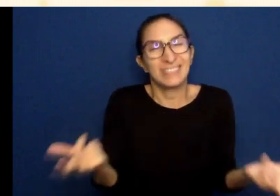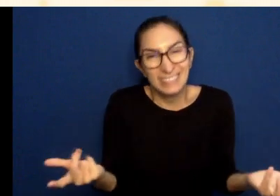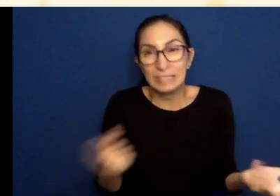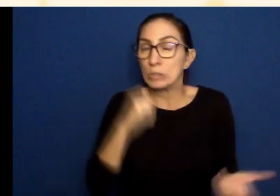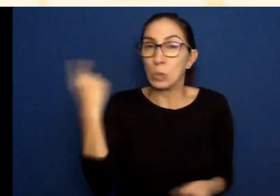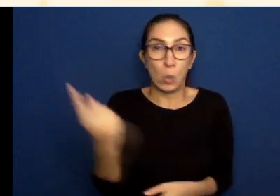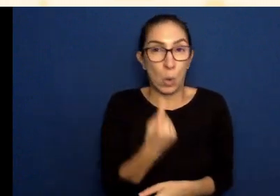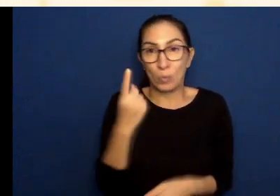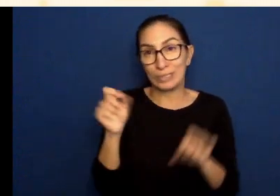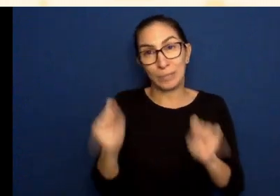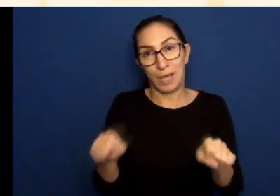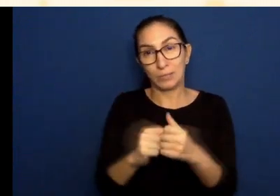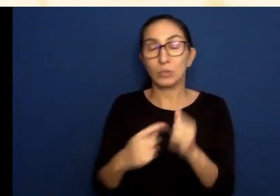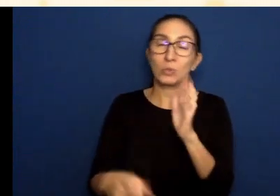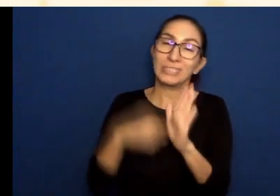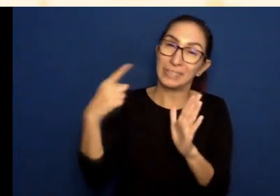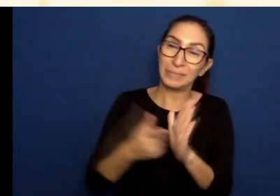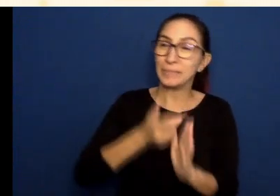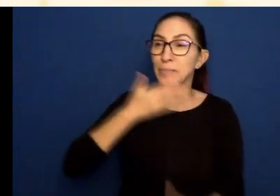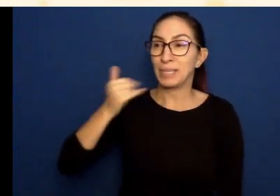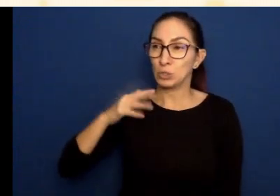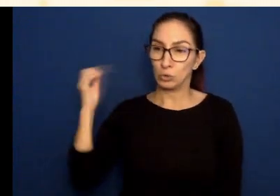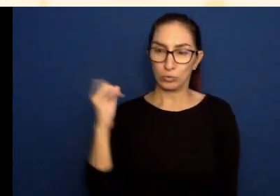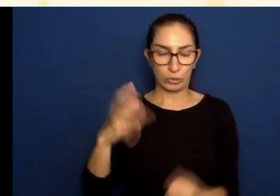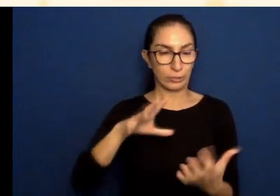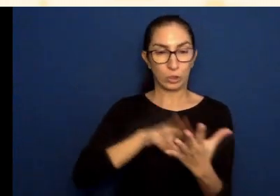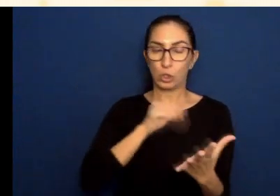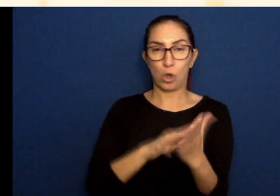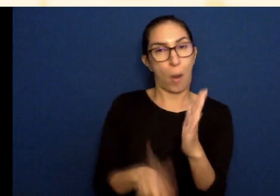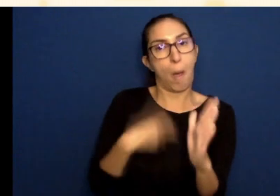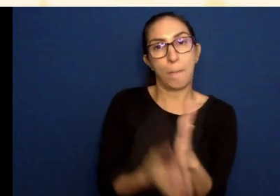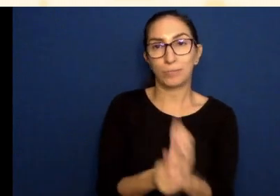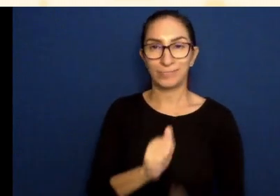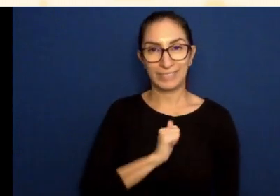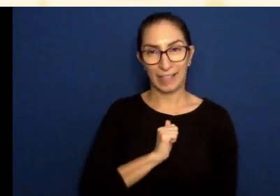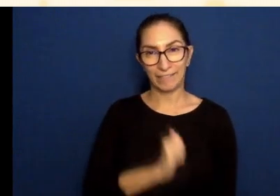to get a native switch user and a native keyboard user, et cetera.